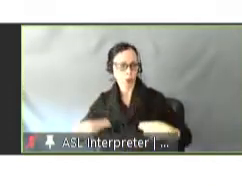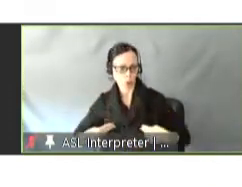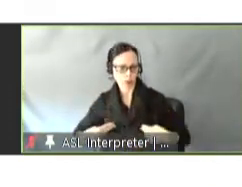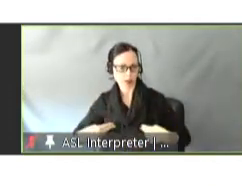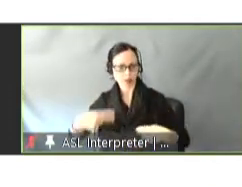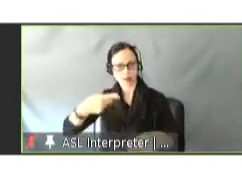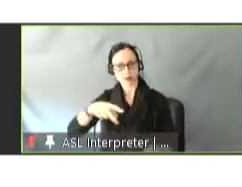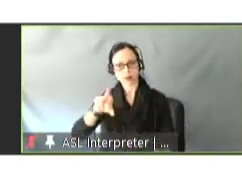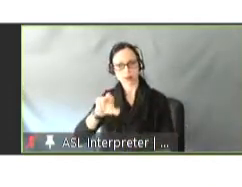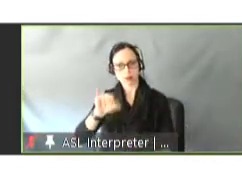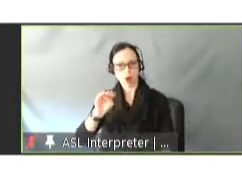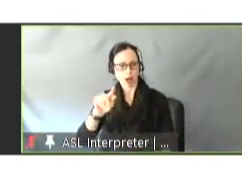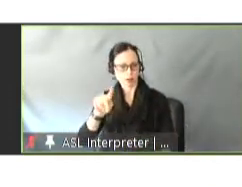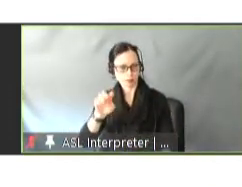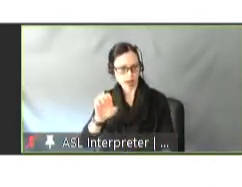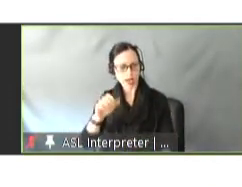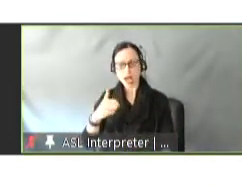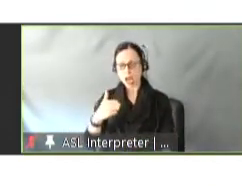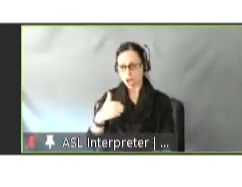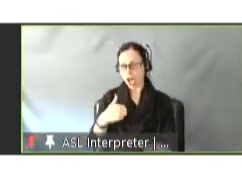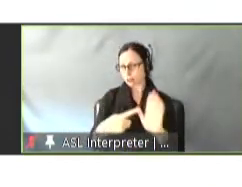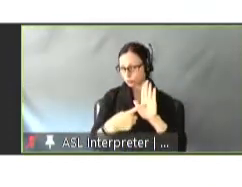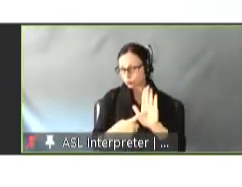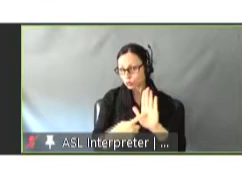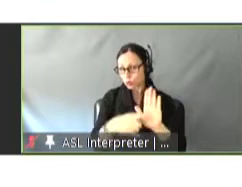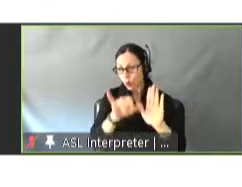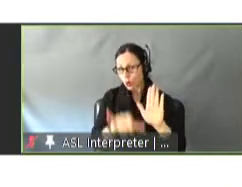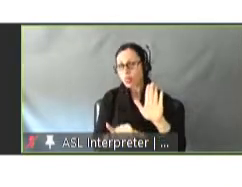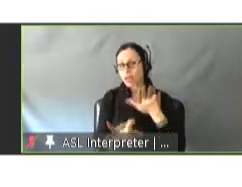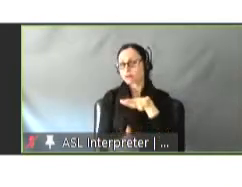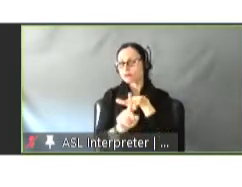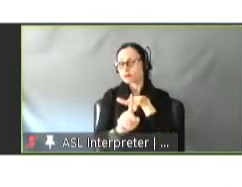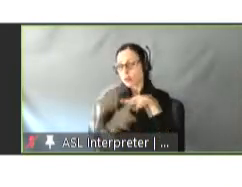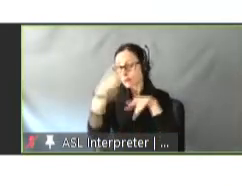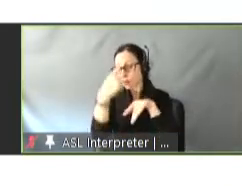because I like to show that, the breakthrough in the nose, but then also show how we previously